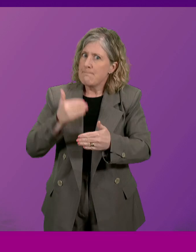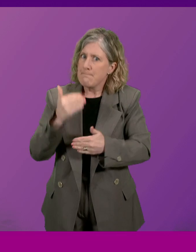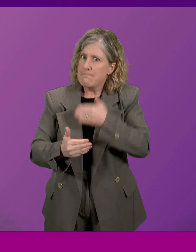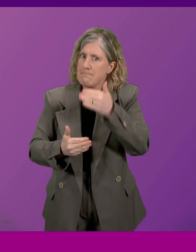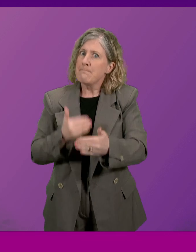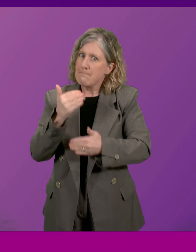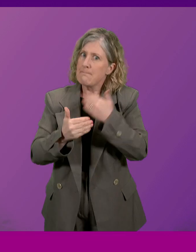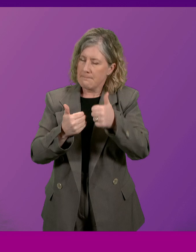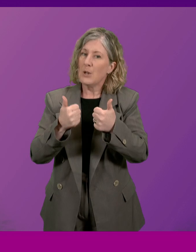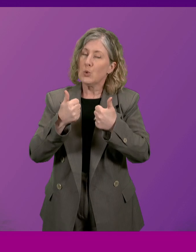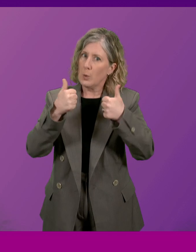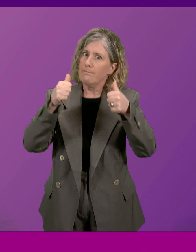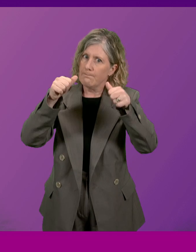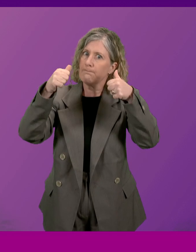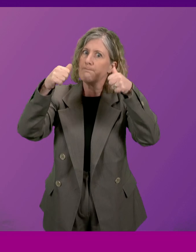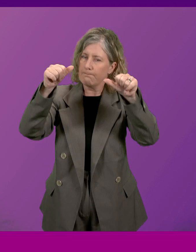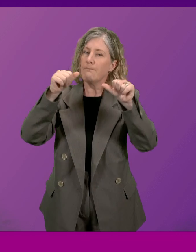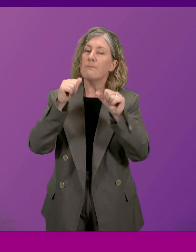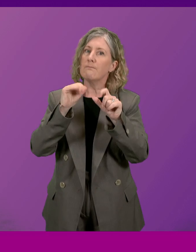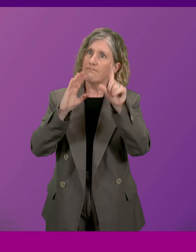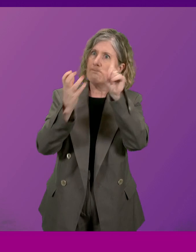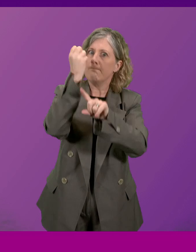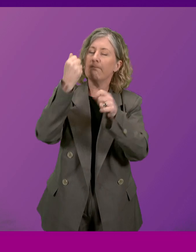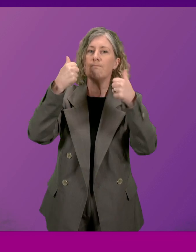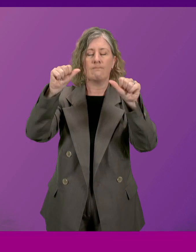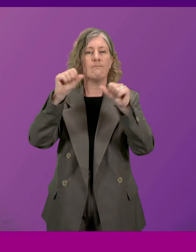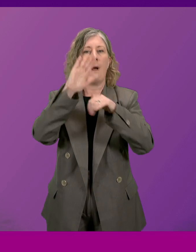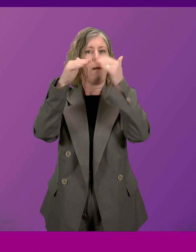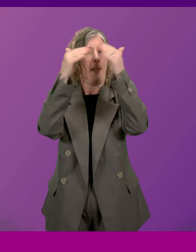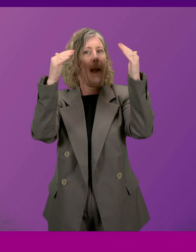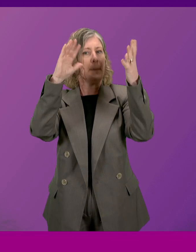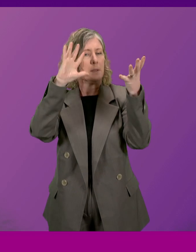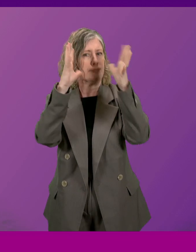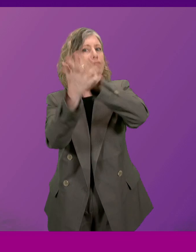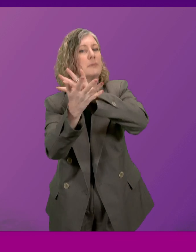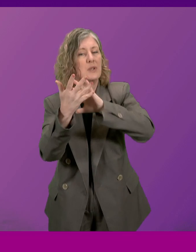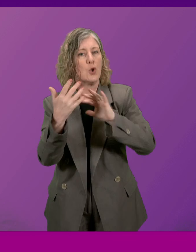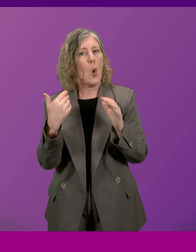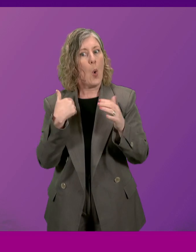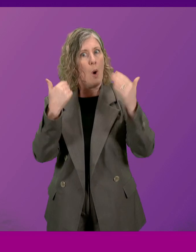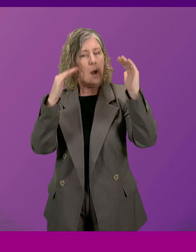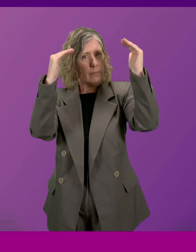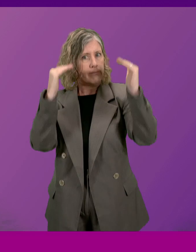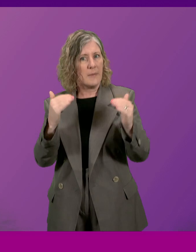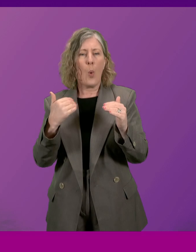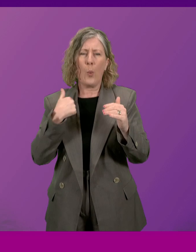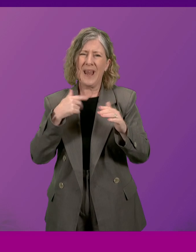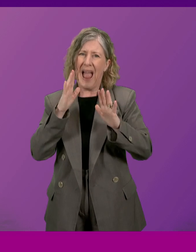to tackle climate action. We will do that as part of a sustained programme. That includes the underpinning of provision of £4.9 billion of investment, in the Government’s budget,